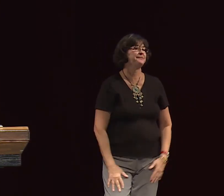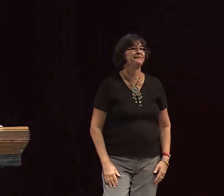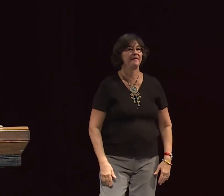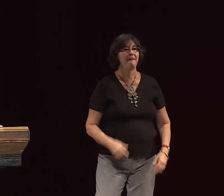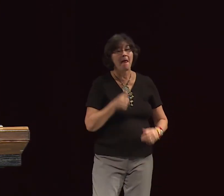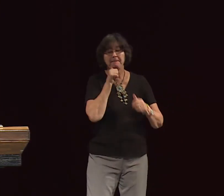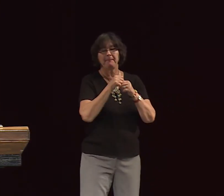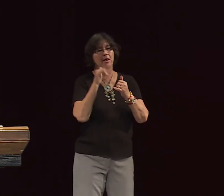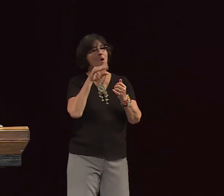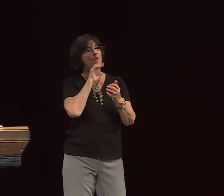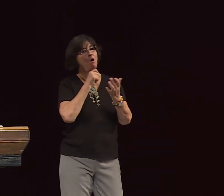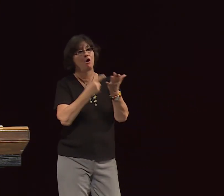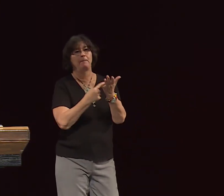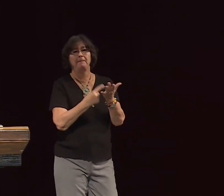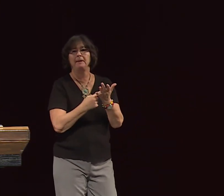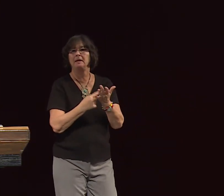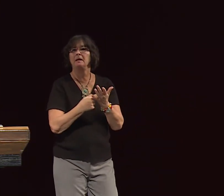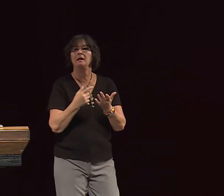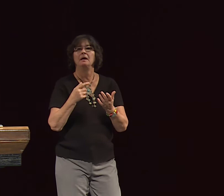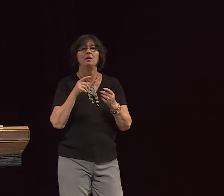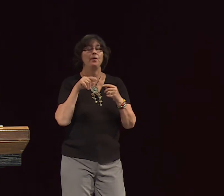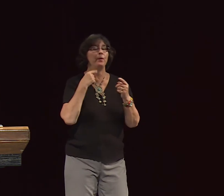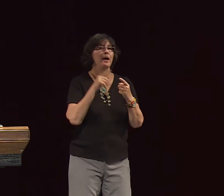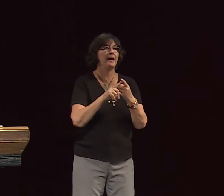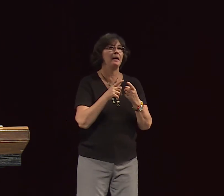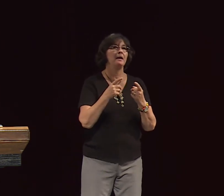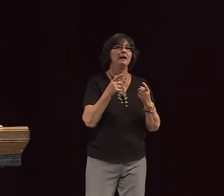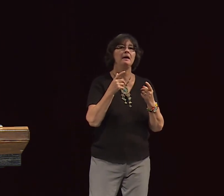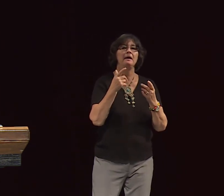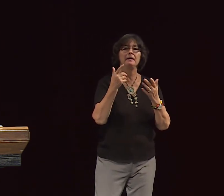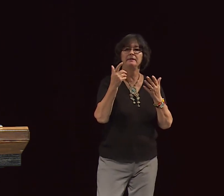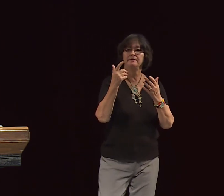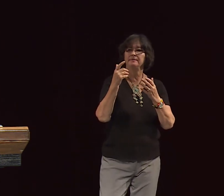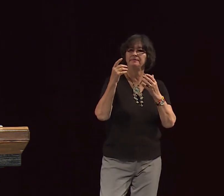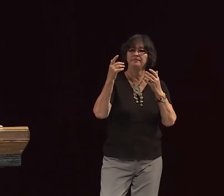So, Kim Kerrs is the point of contact for LEAD-K New York.